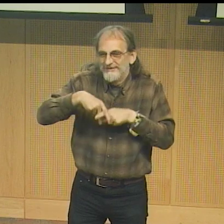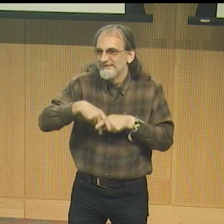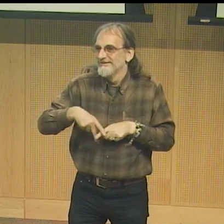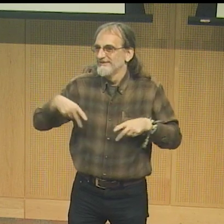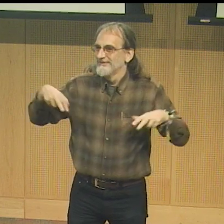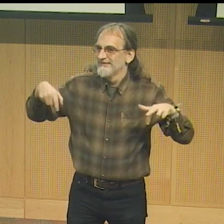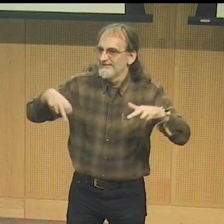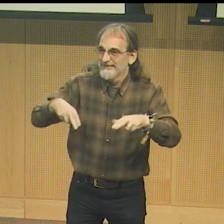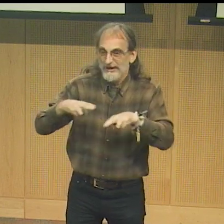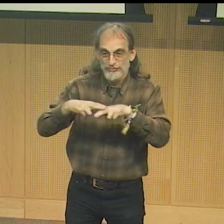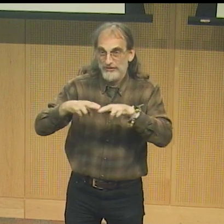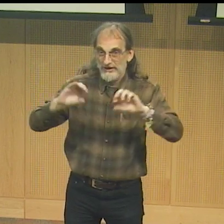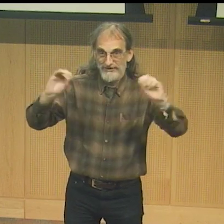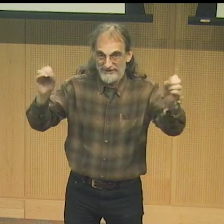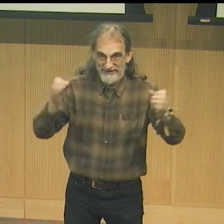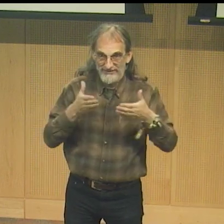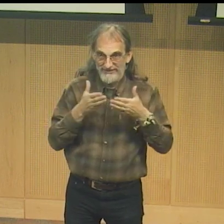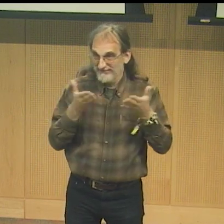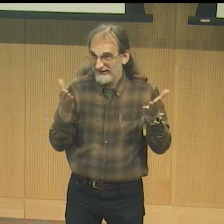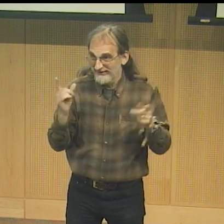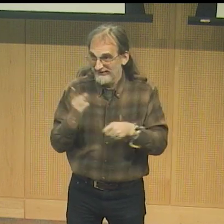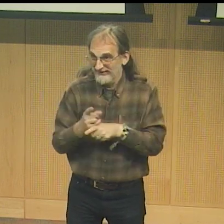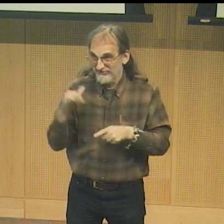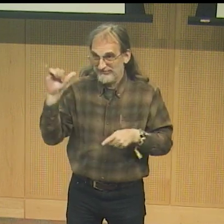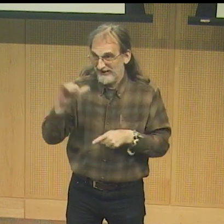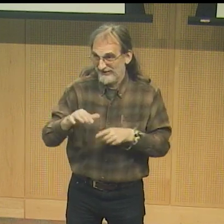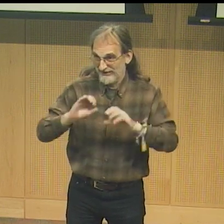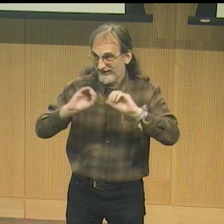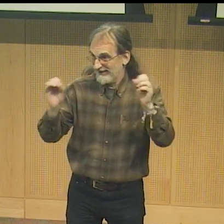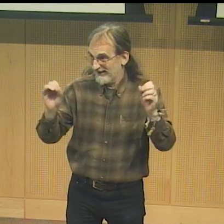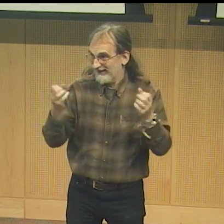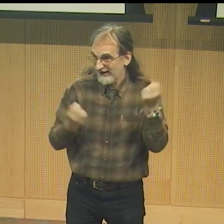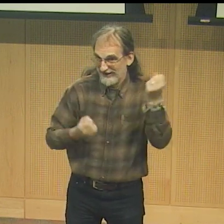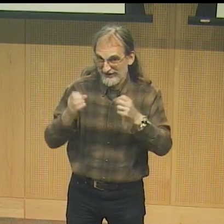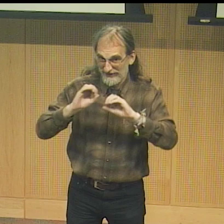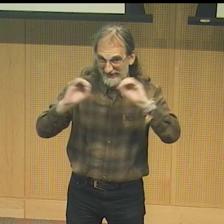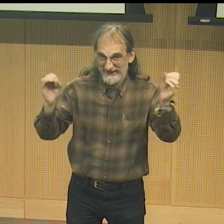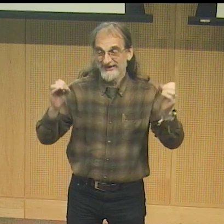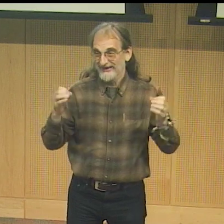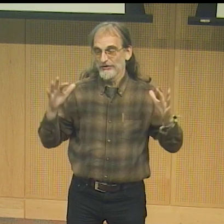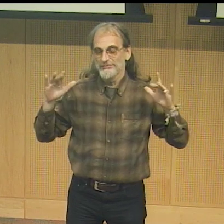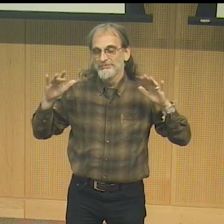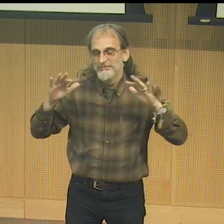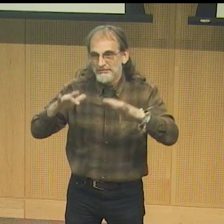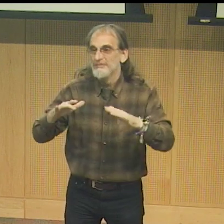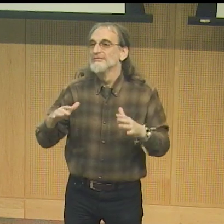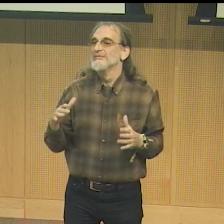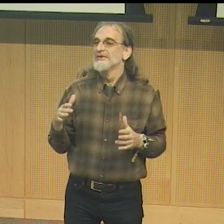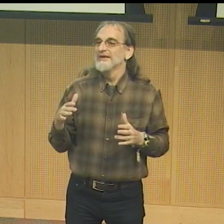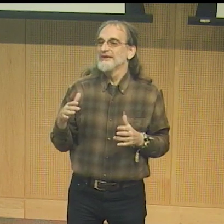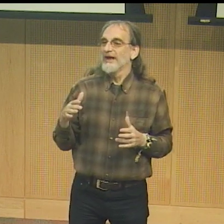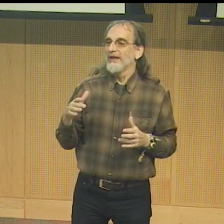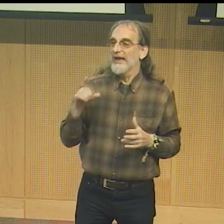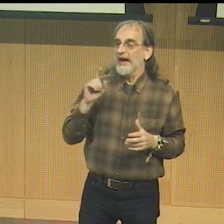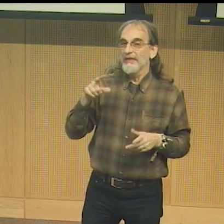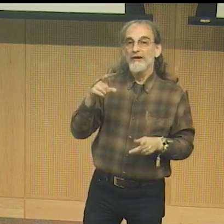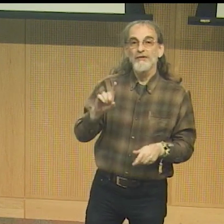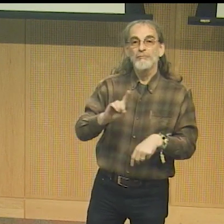At that point, there were no trains, no planes, no automobiles, right, so people would gather in their horses and carriages, and at the moment, the Deaf